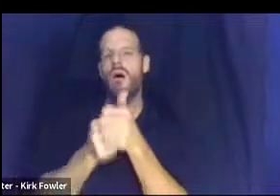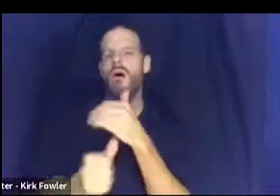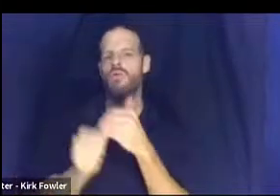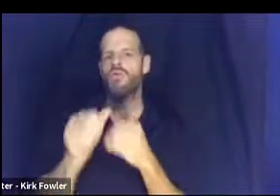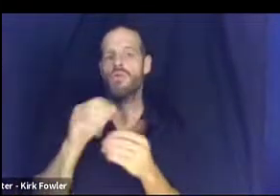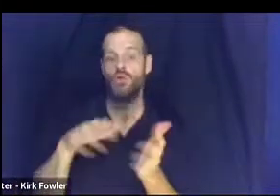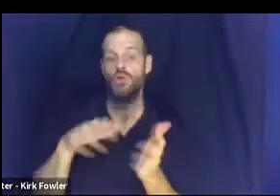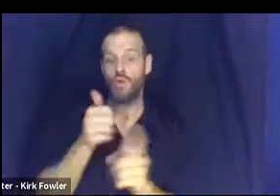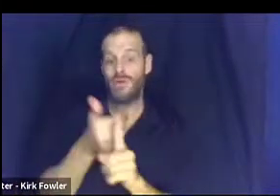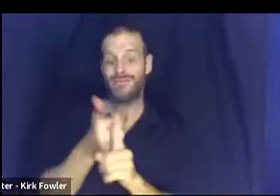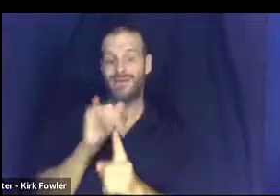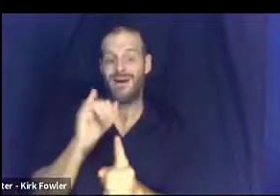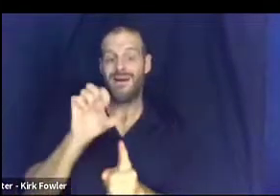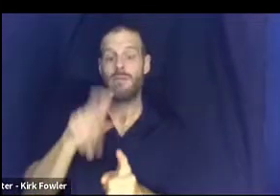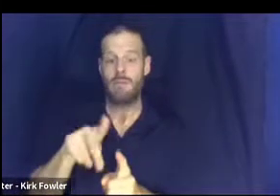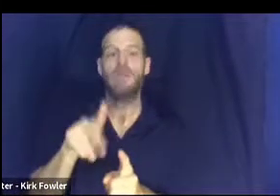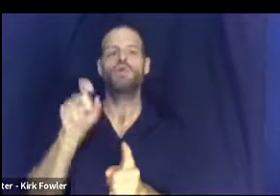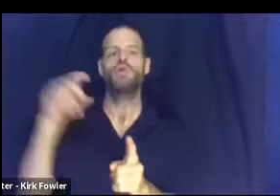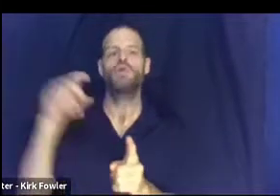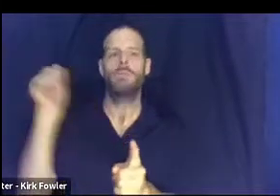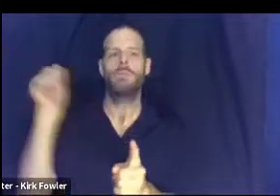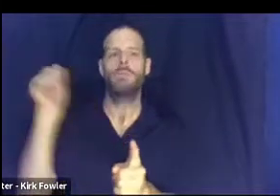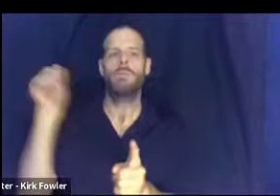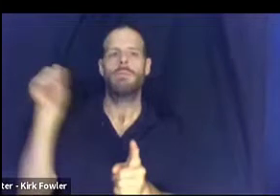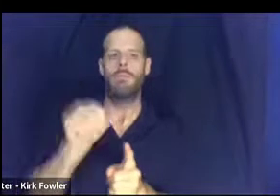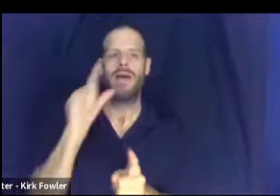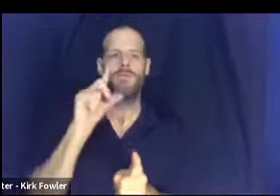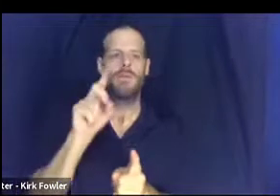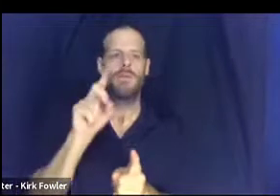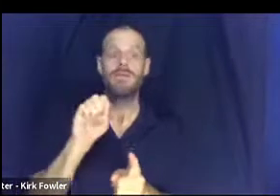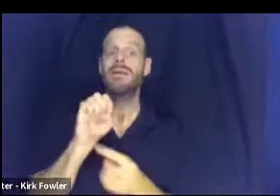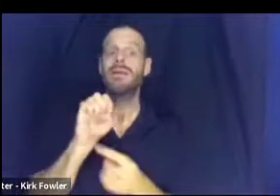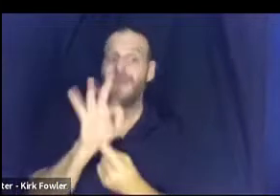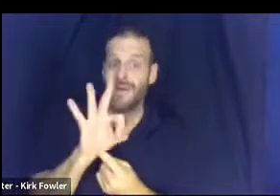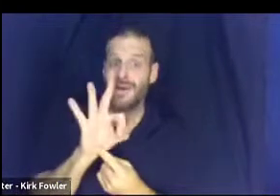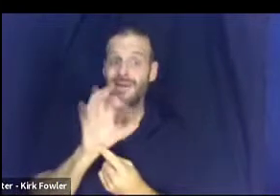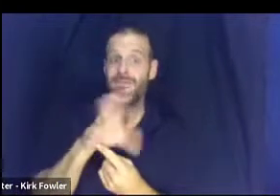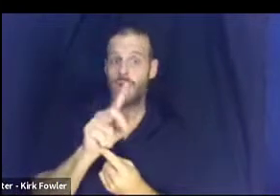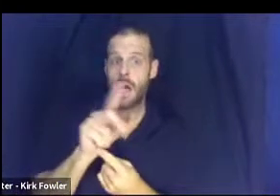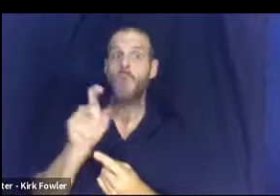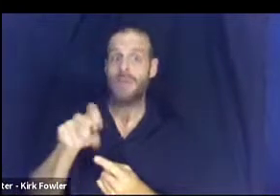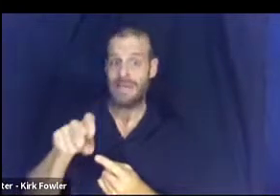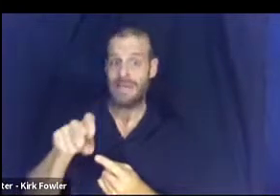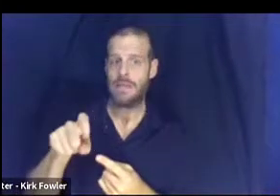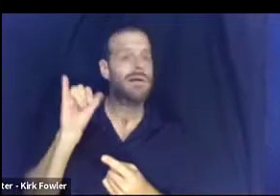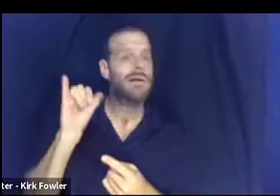if the child needs the device. If it's determined they don't need the device, then it's out of pocket.